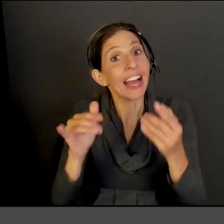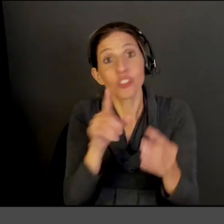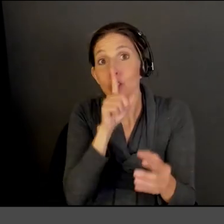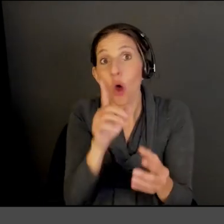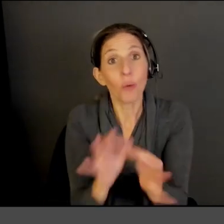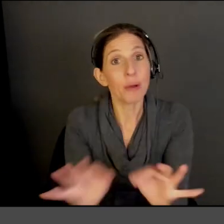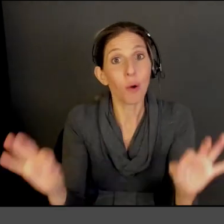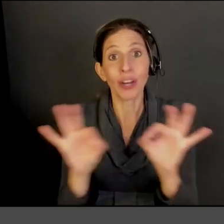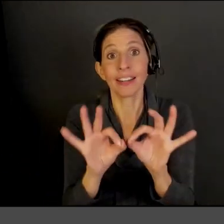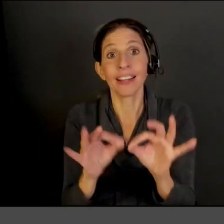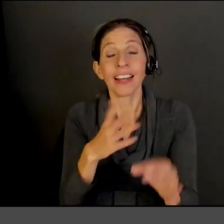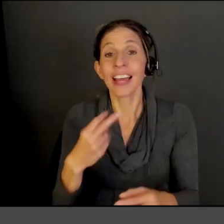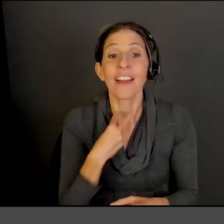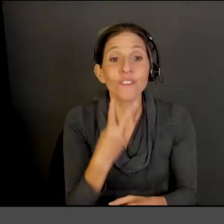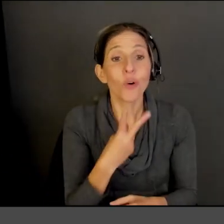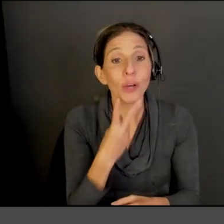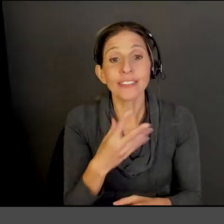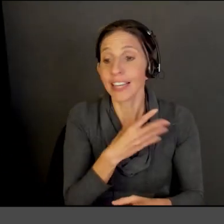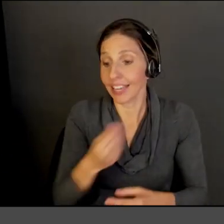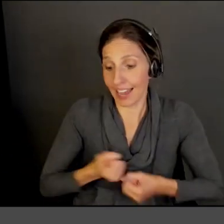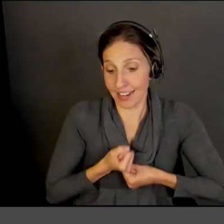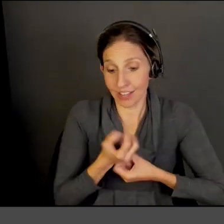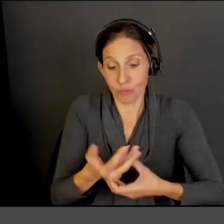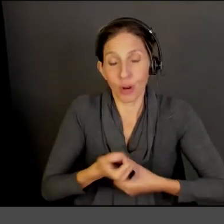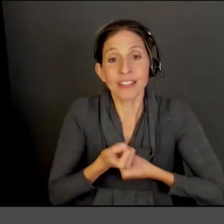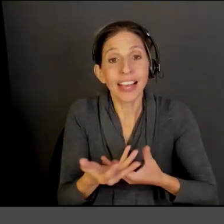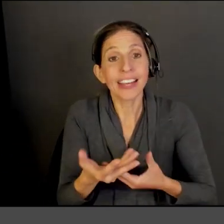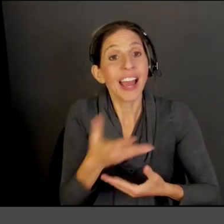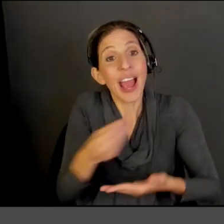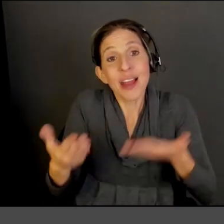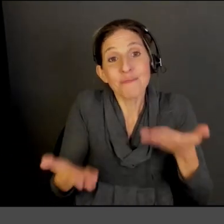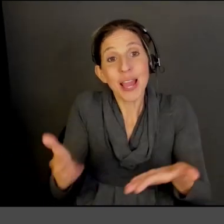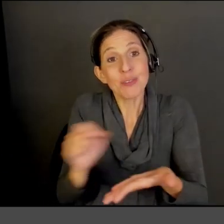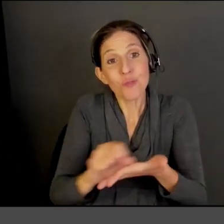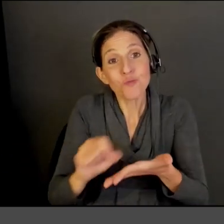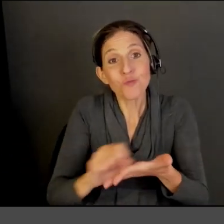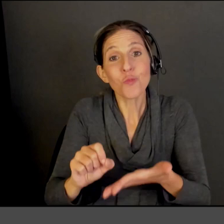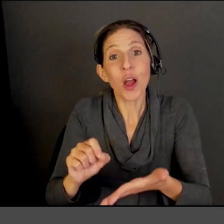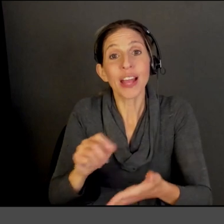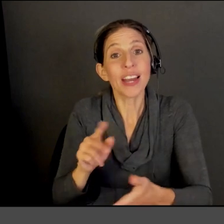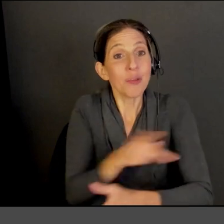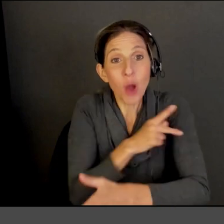AND MAYBE IN POETRY ABOUT IT AND PAINTING A MURAL ABOUT IT, PUTTING IT IN THE COMMUNITY,